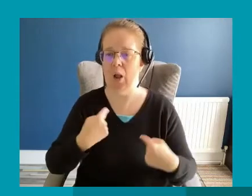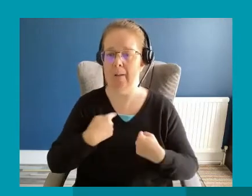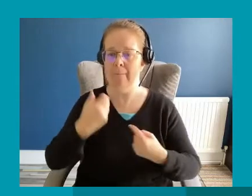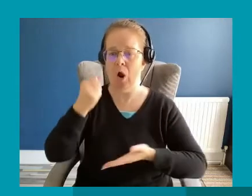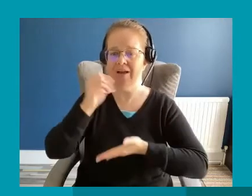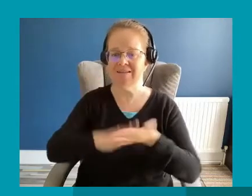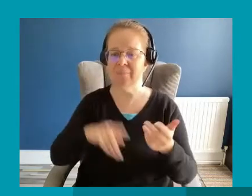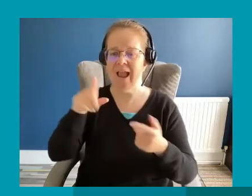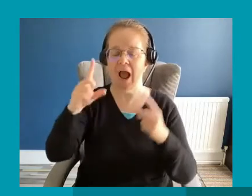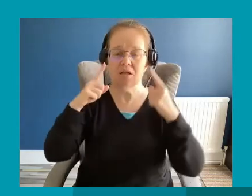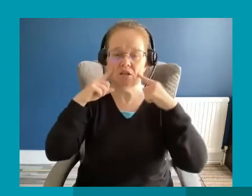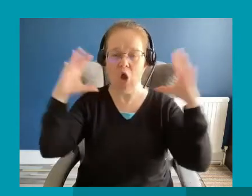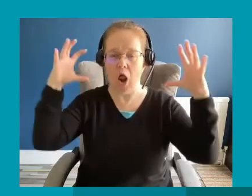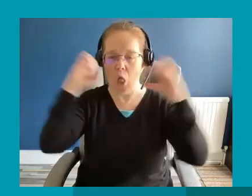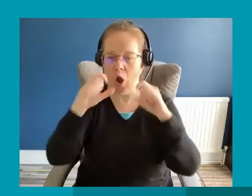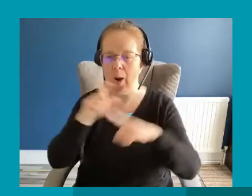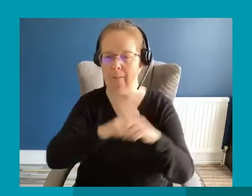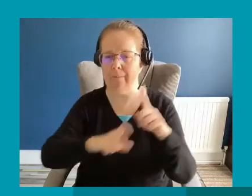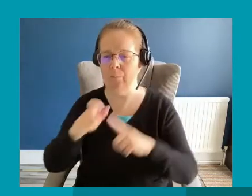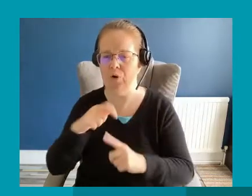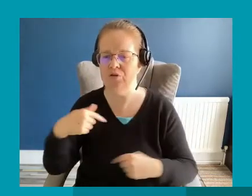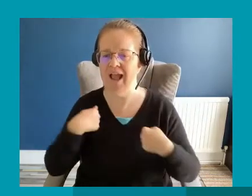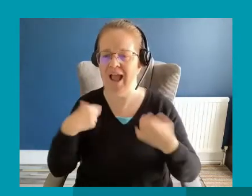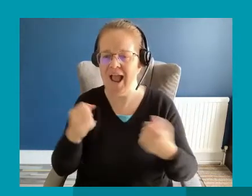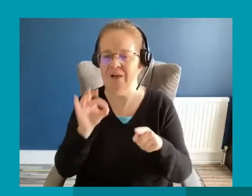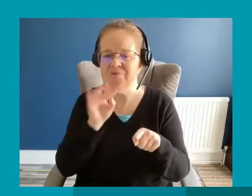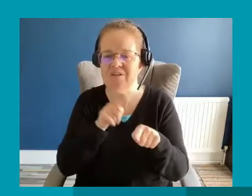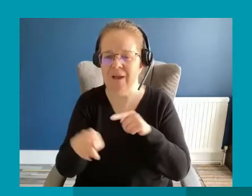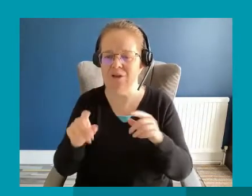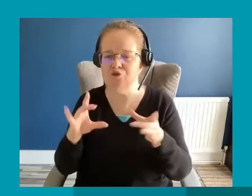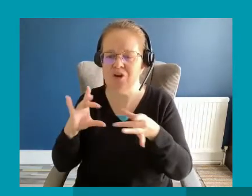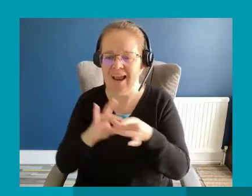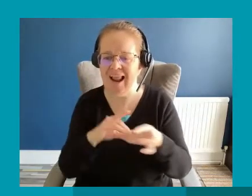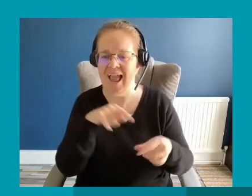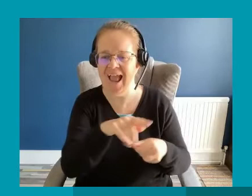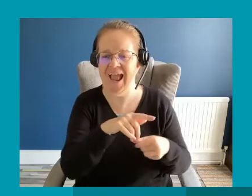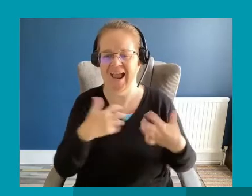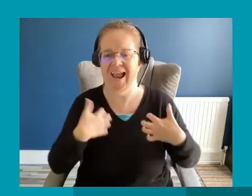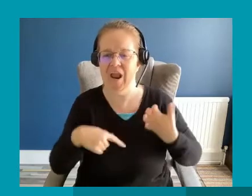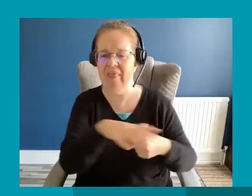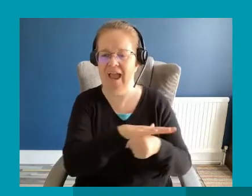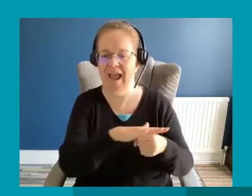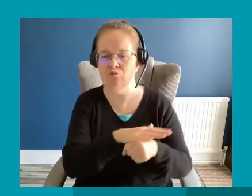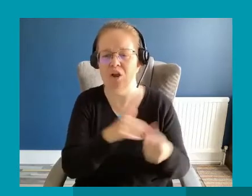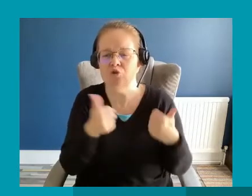sight loss community may highlight that I have special connection or interest in this area.